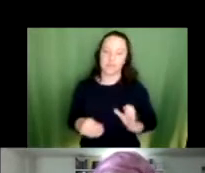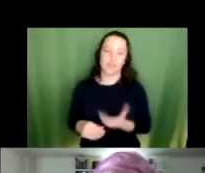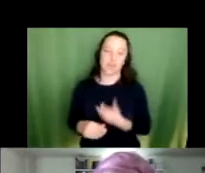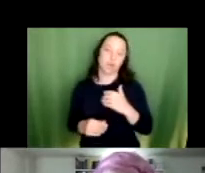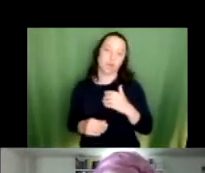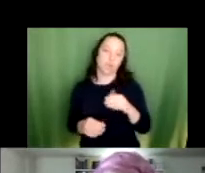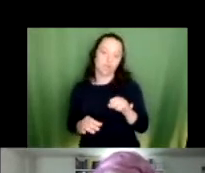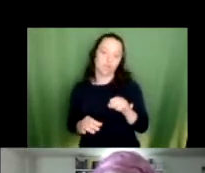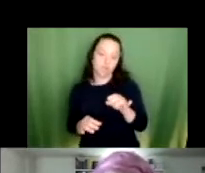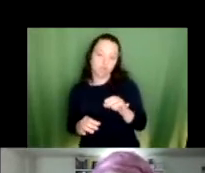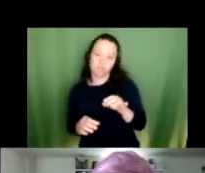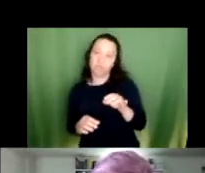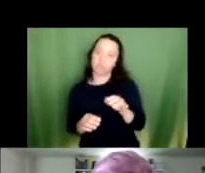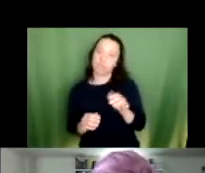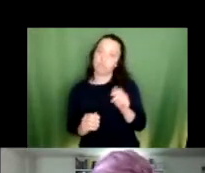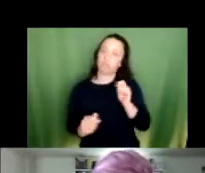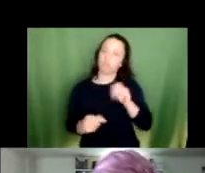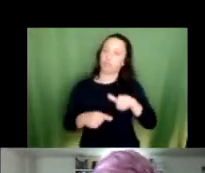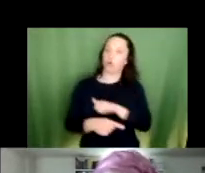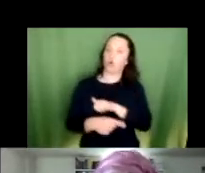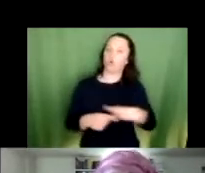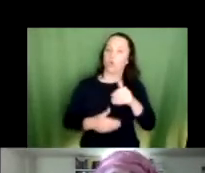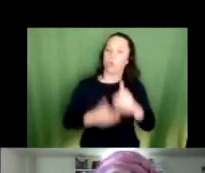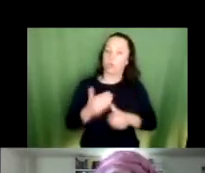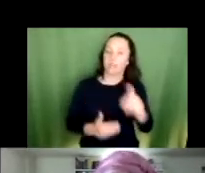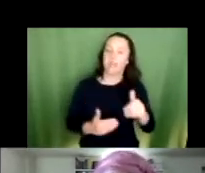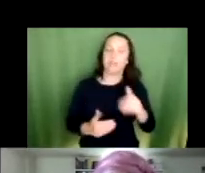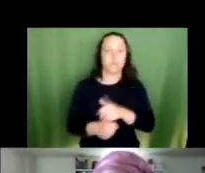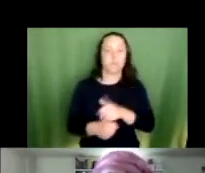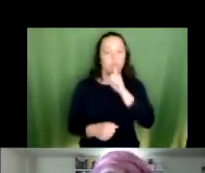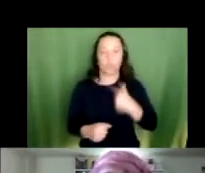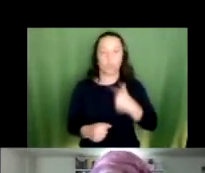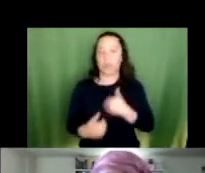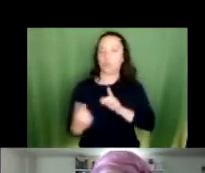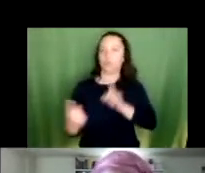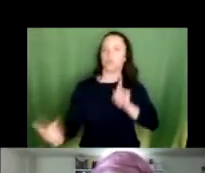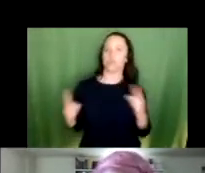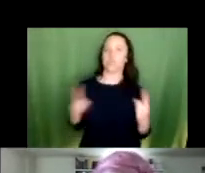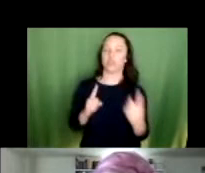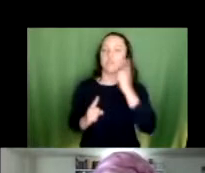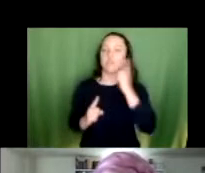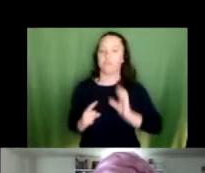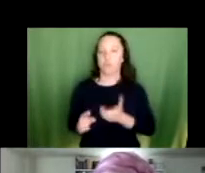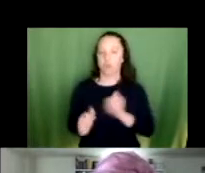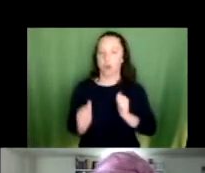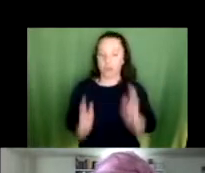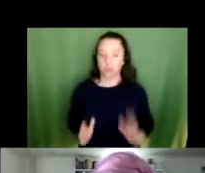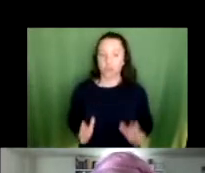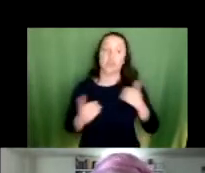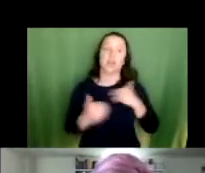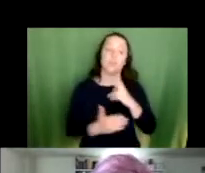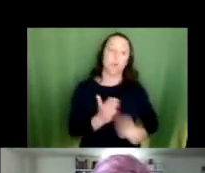and safety for our actors. We have in person and virtual participants in our performances.